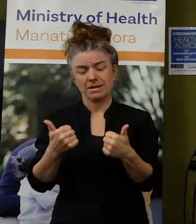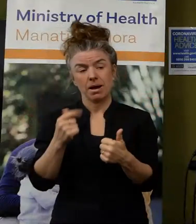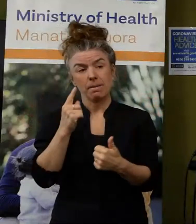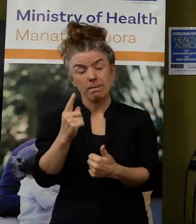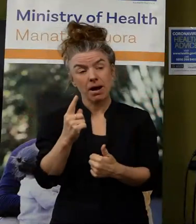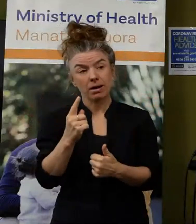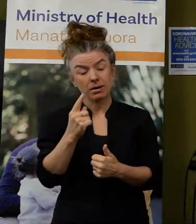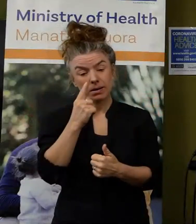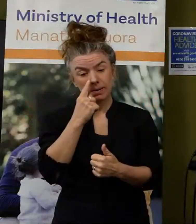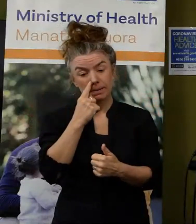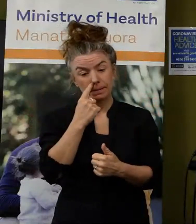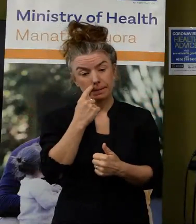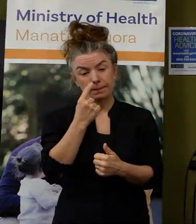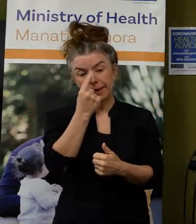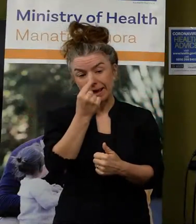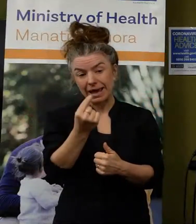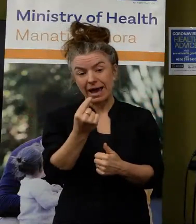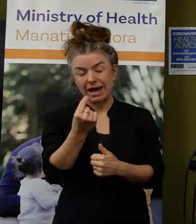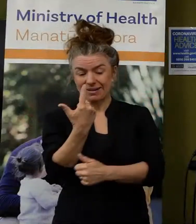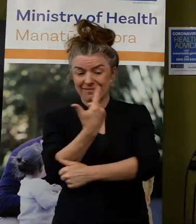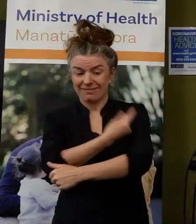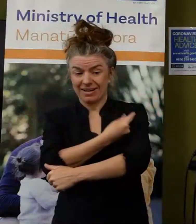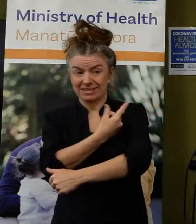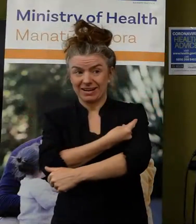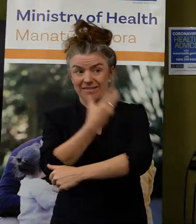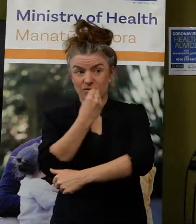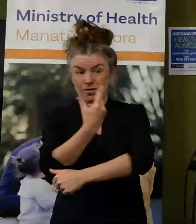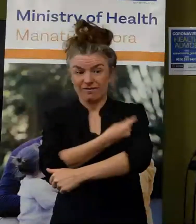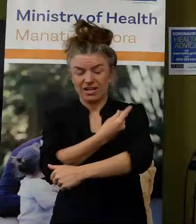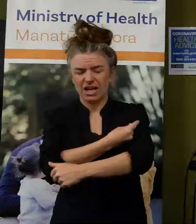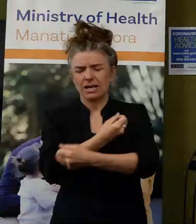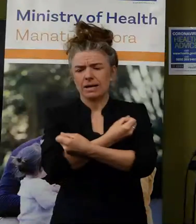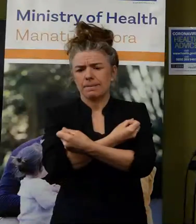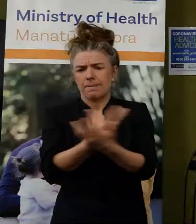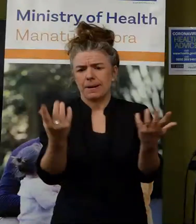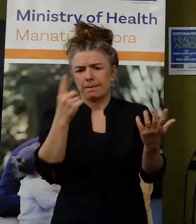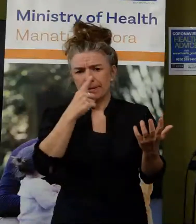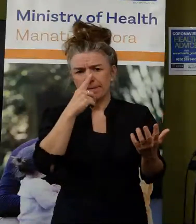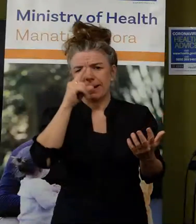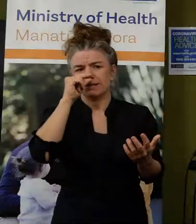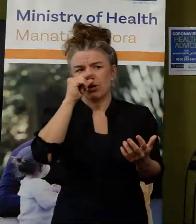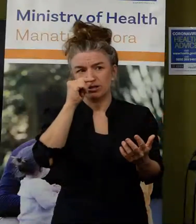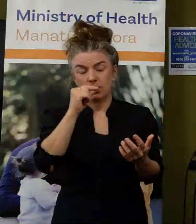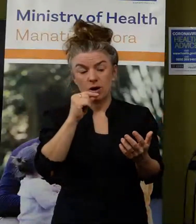at the moment is to vaccinate as many people as possible with the flu vaccine once it's available.